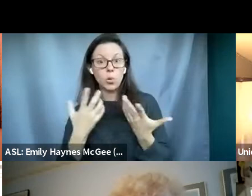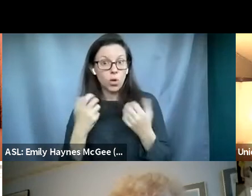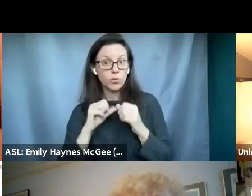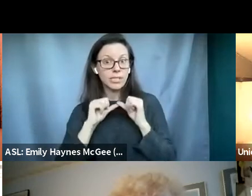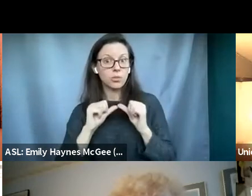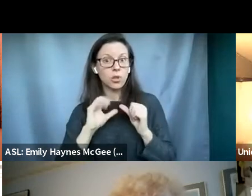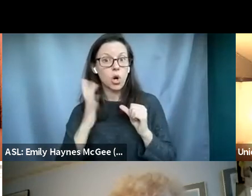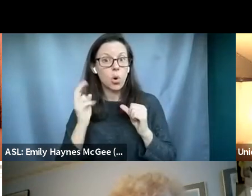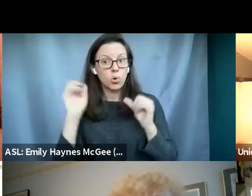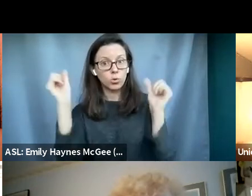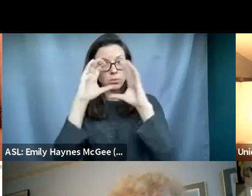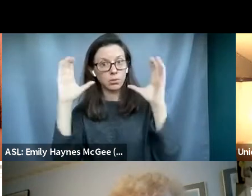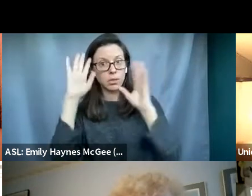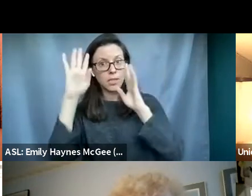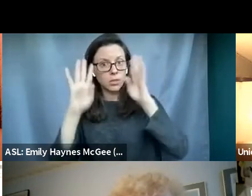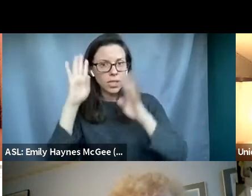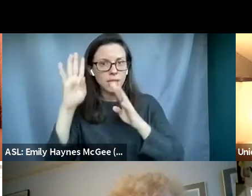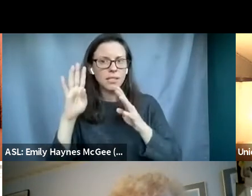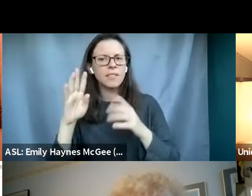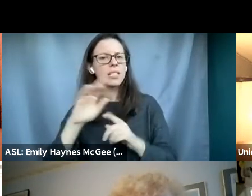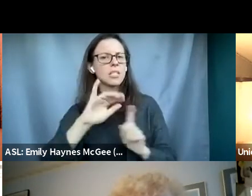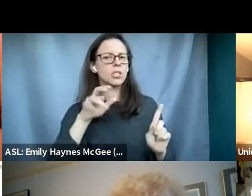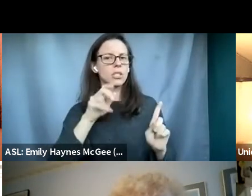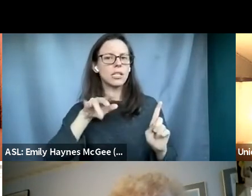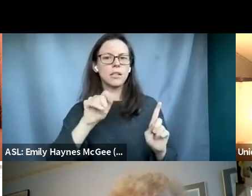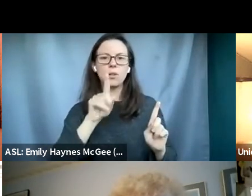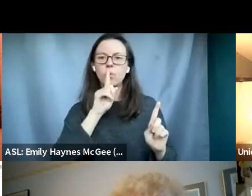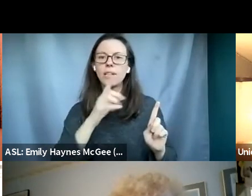and work and I know that Jada felt very deer about the wellness.